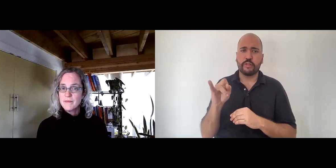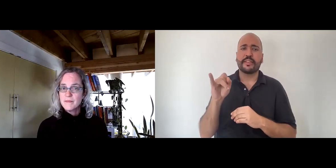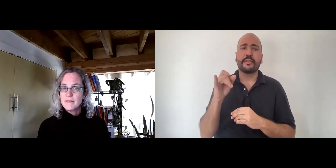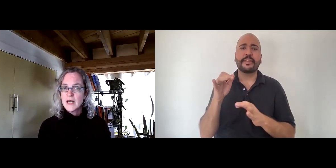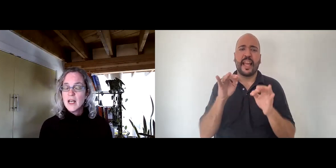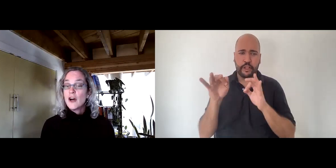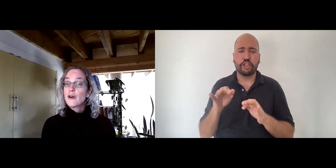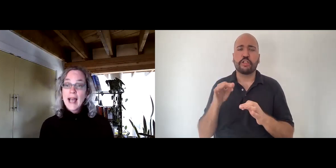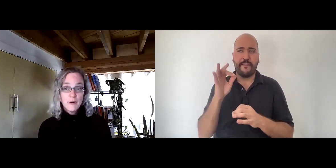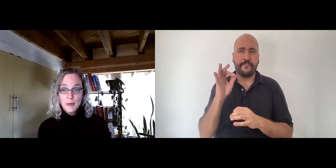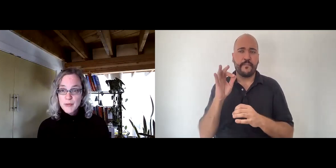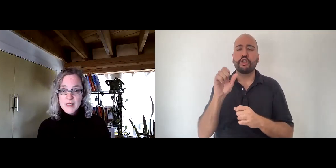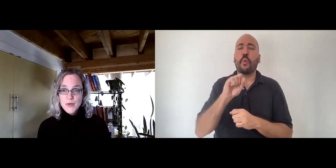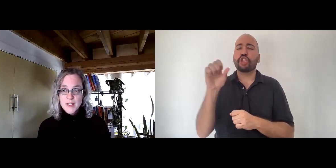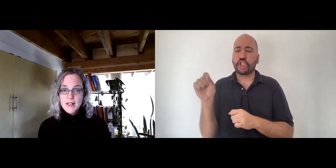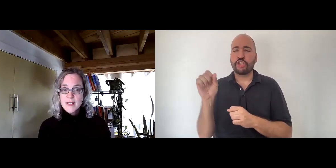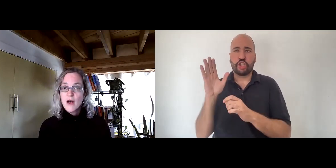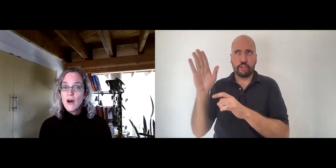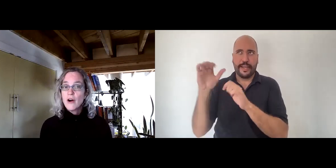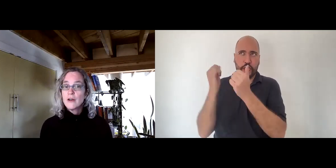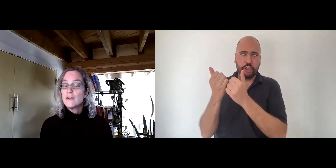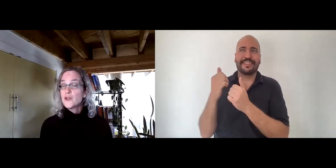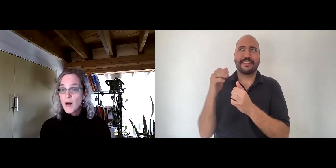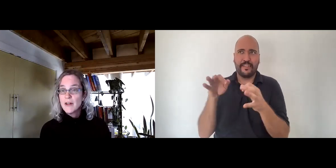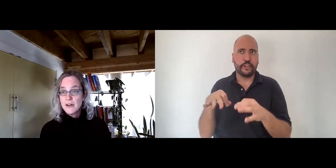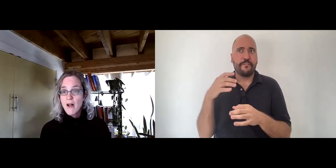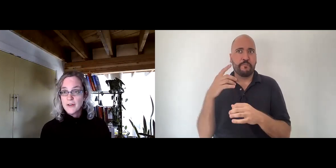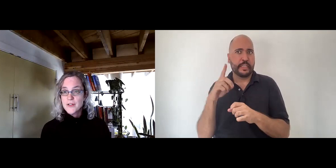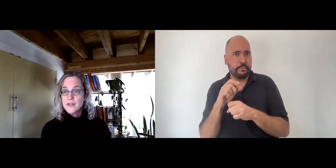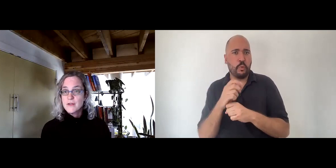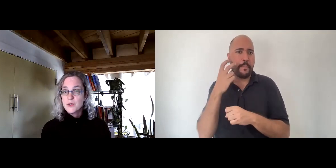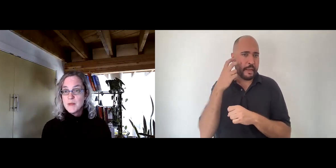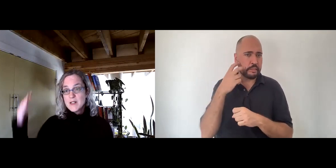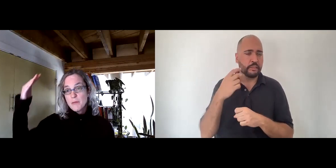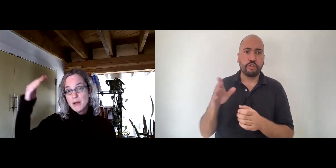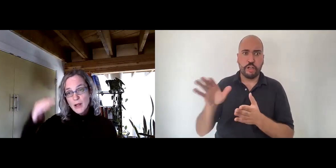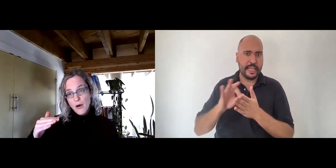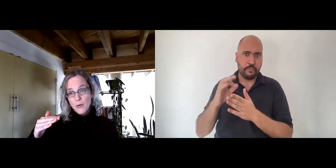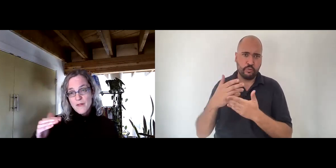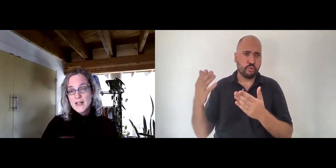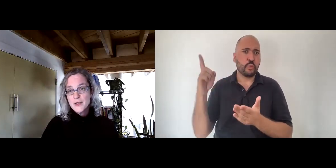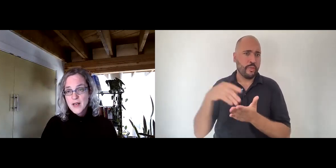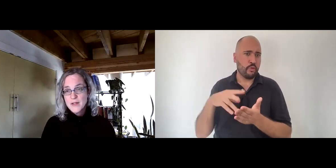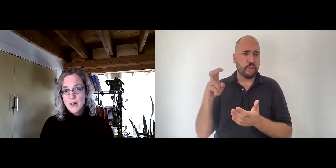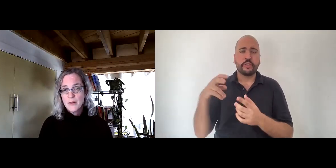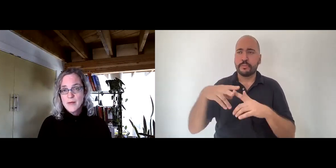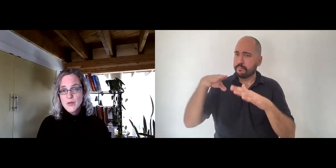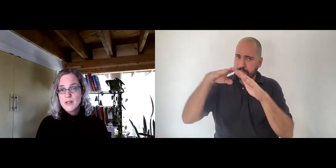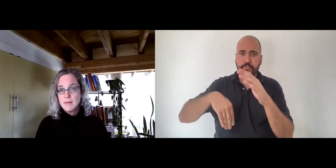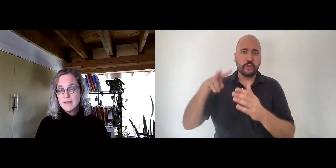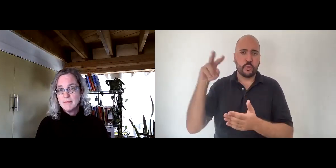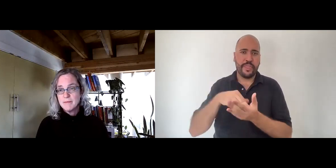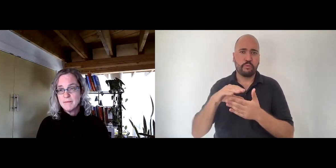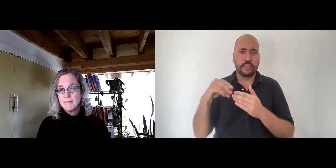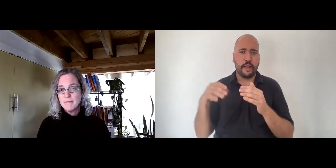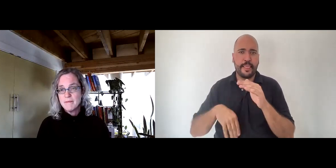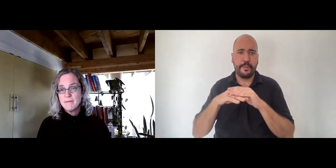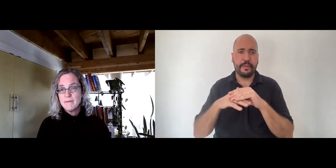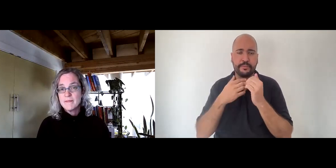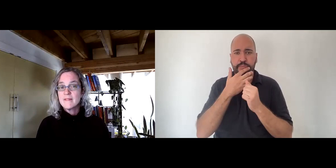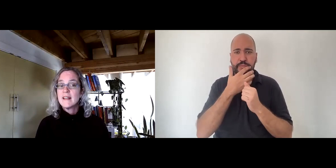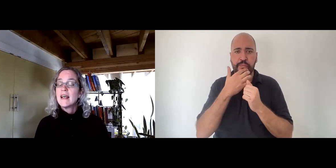Her countable resources are $1,200 jeans. They're below that $2,000 resource limit.